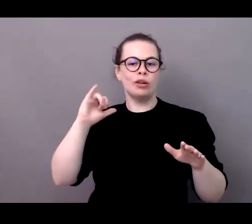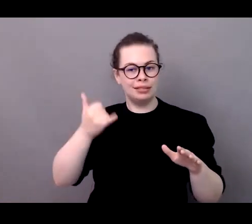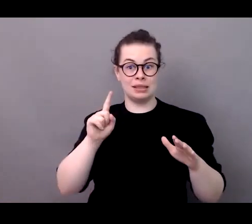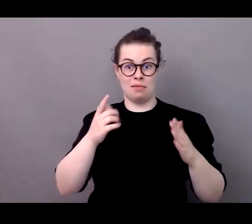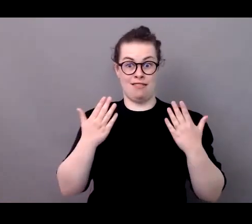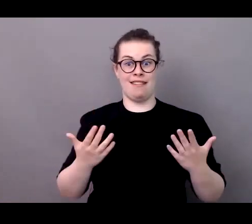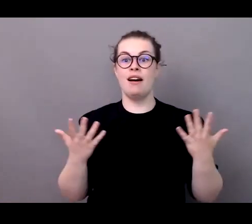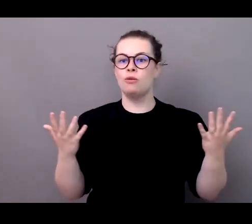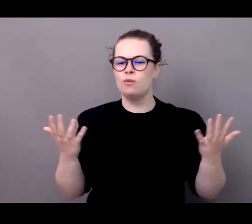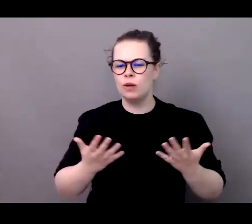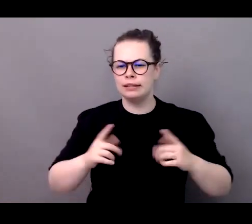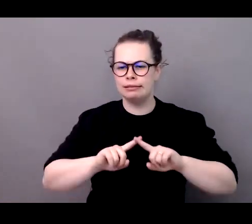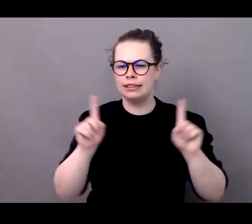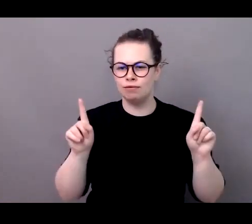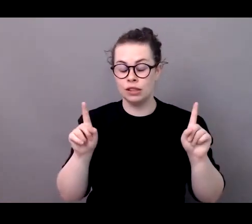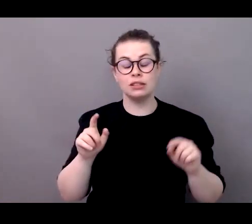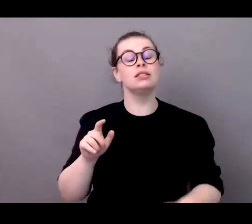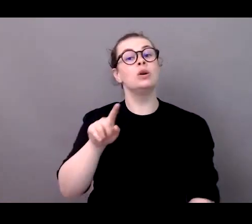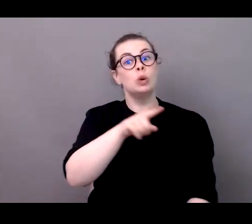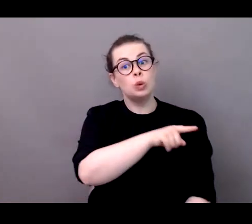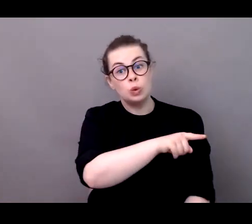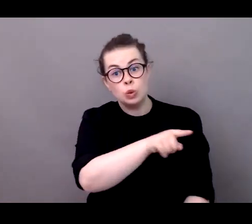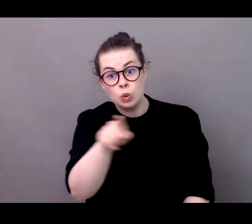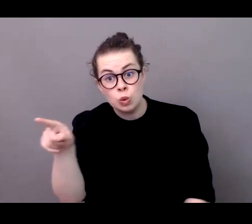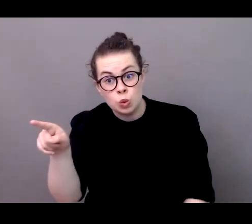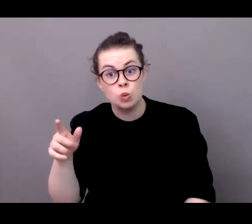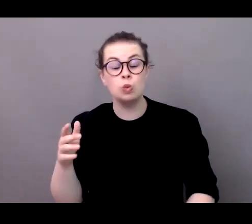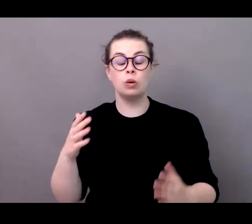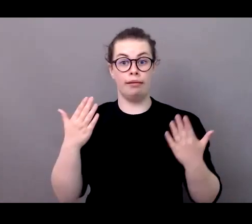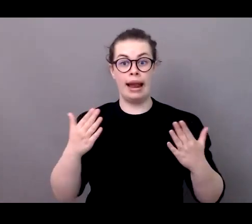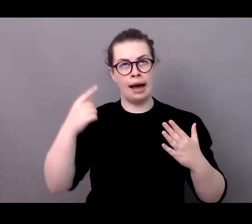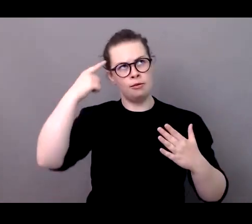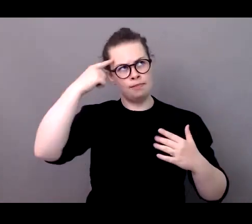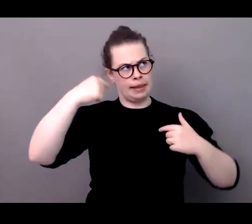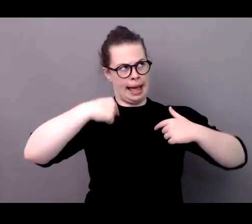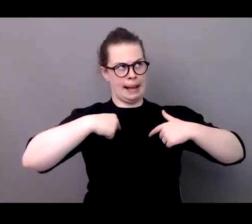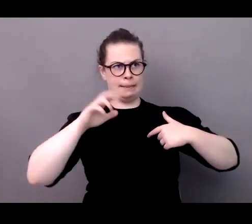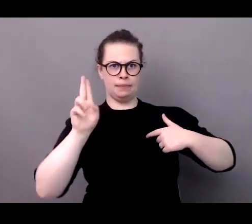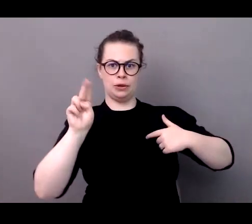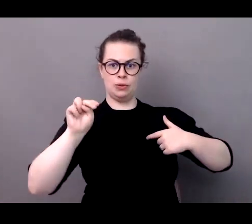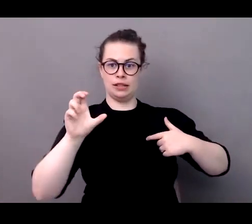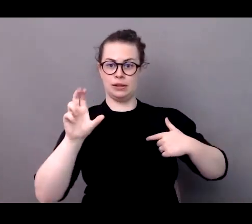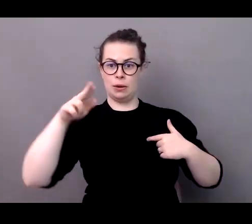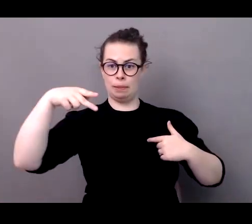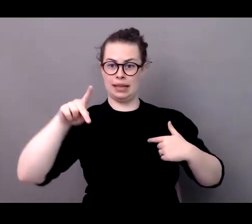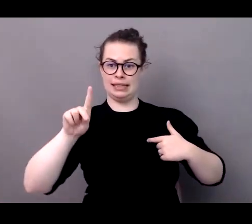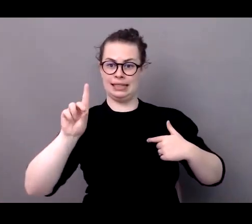Committee, you're imagining that you're that mock UN committee, and your task is to draft guidance